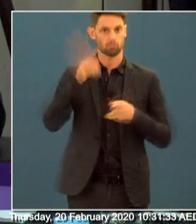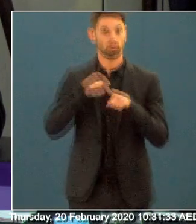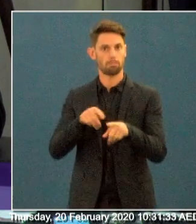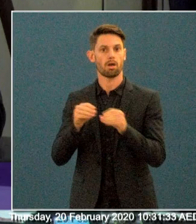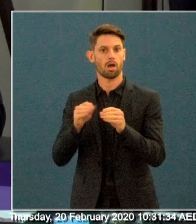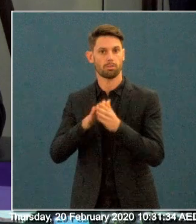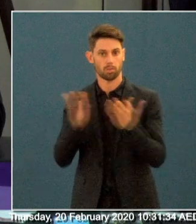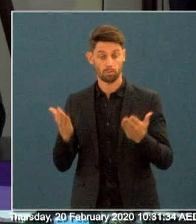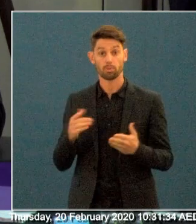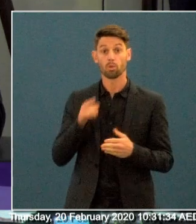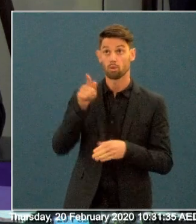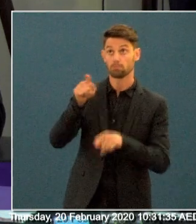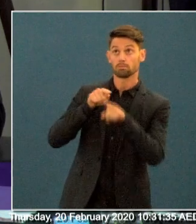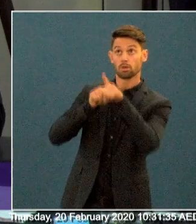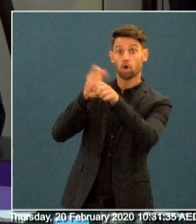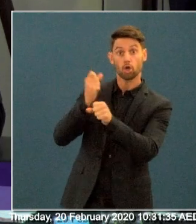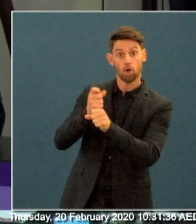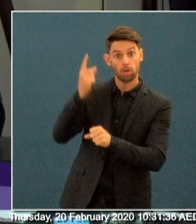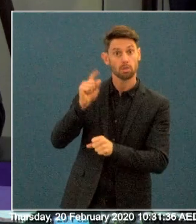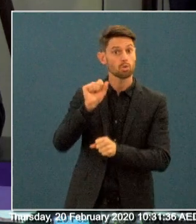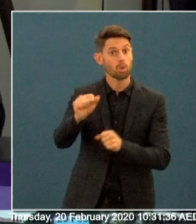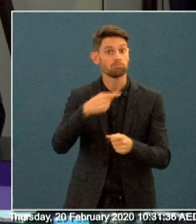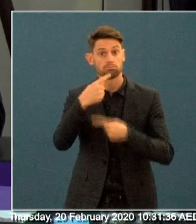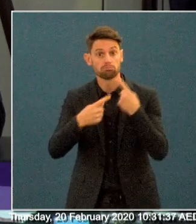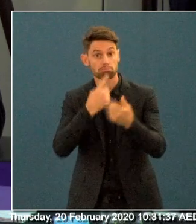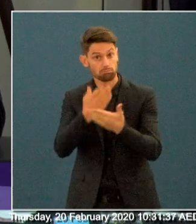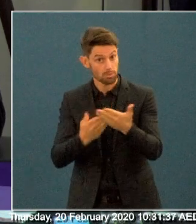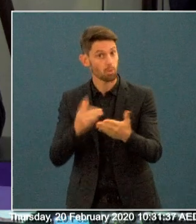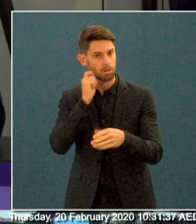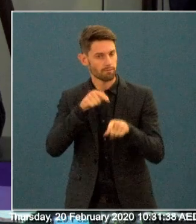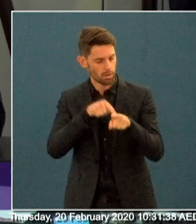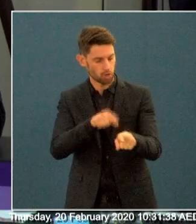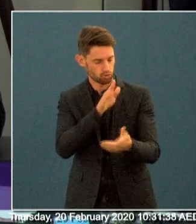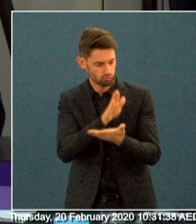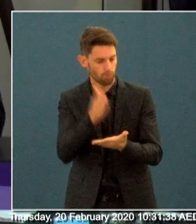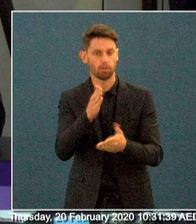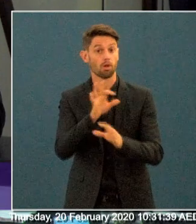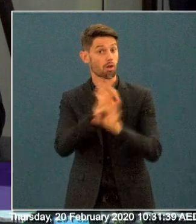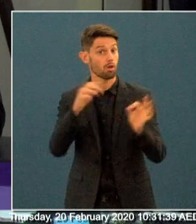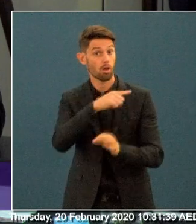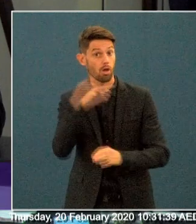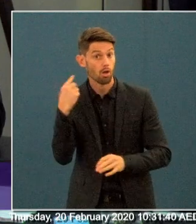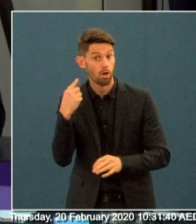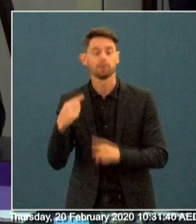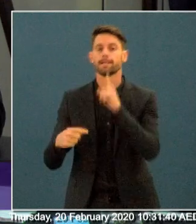Do you swear by Almighty God that the evidence you shall give shall be the truth, the whole truth, and nothing but the truth? I do.